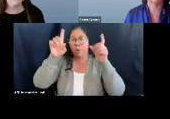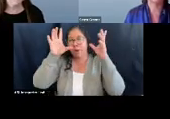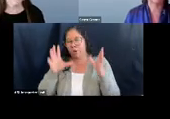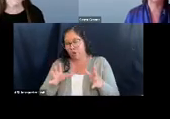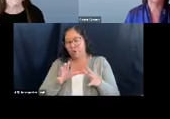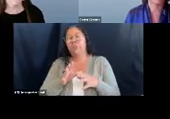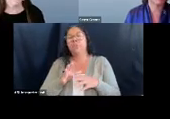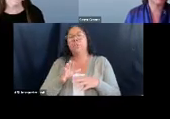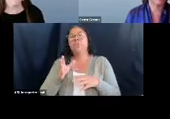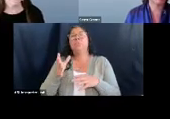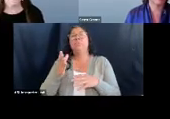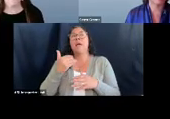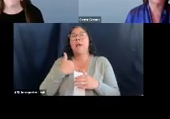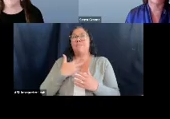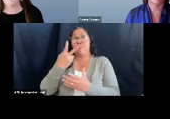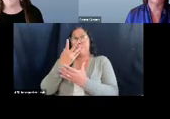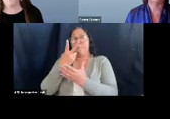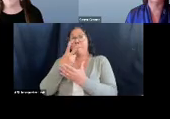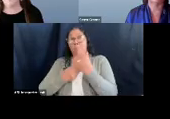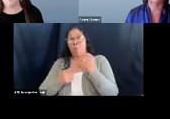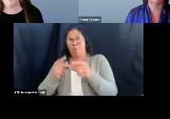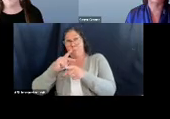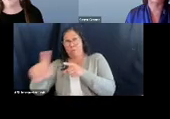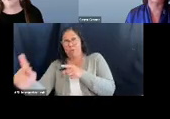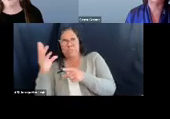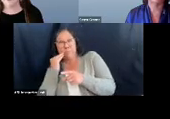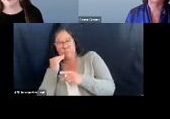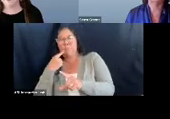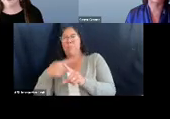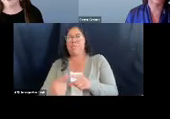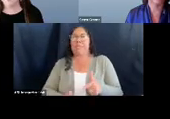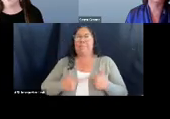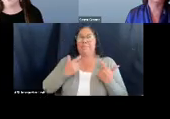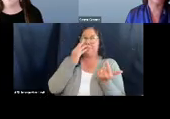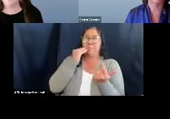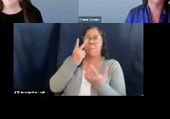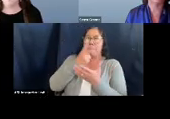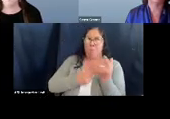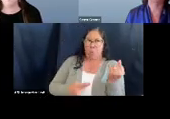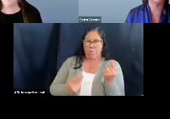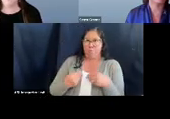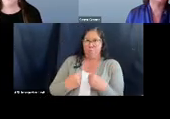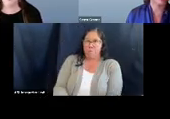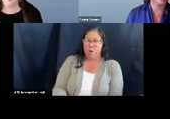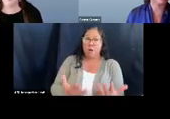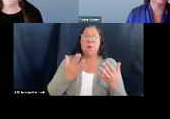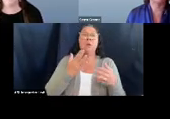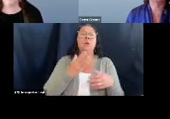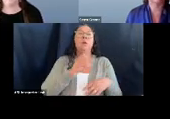who bring both professional expertise and lived experience, centering the voices most impacted